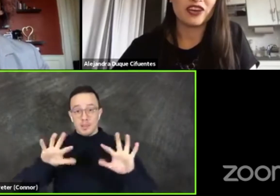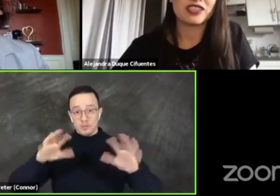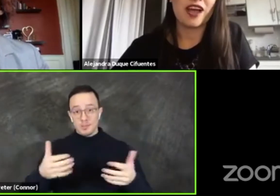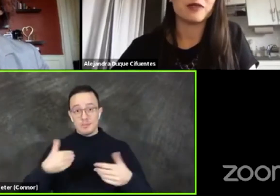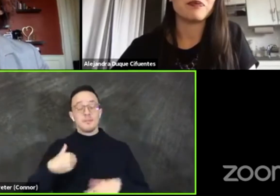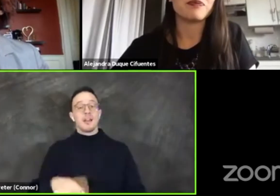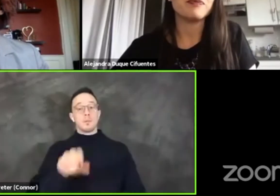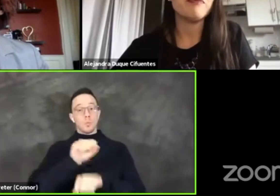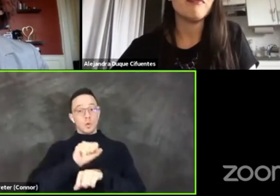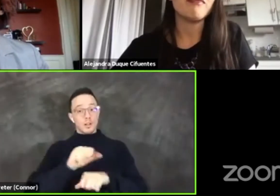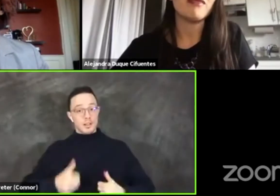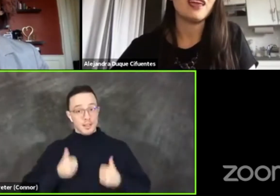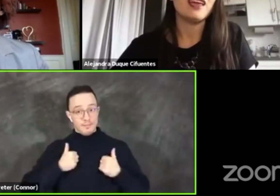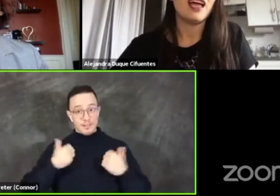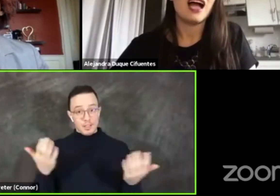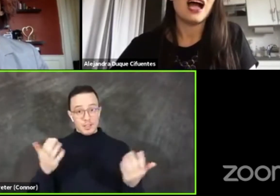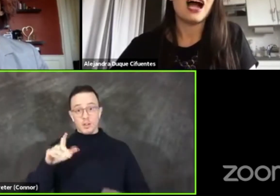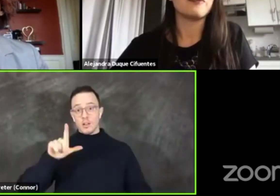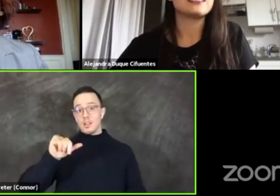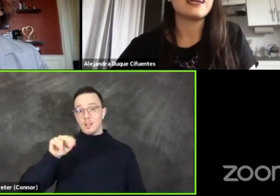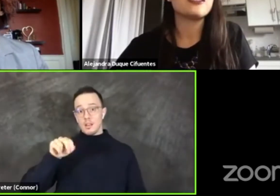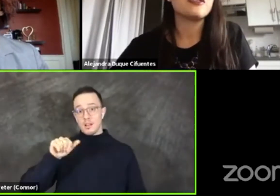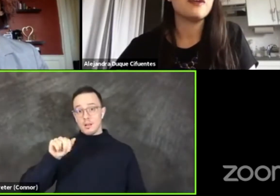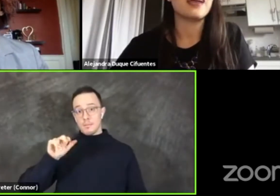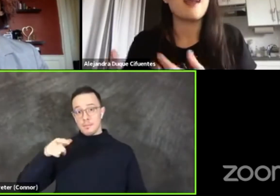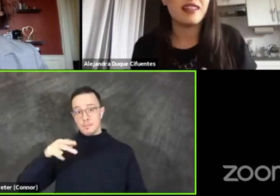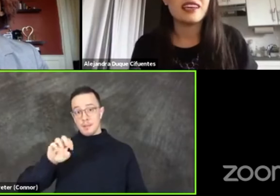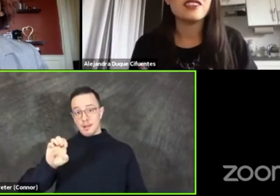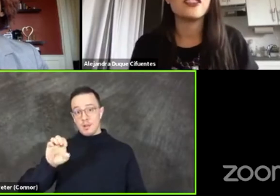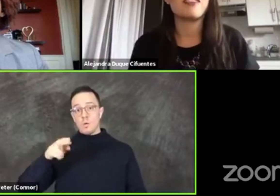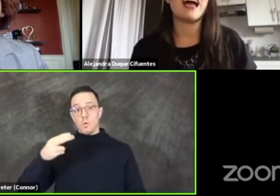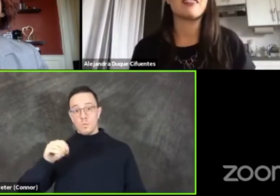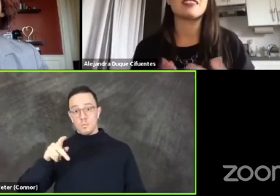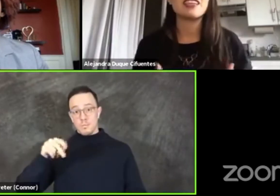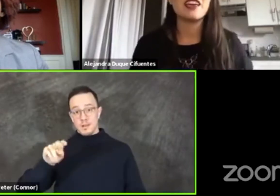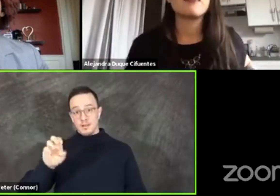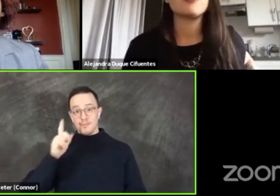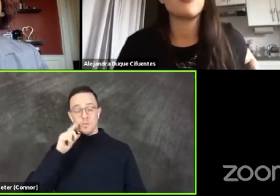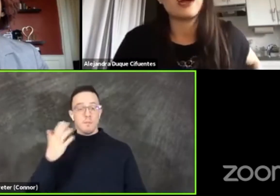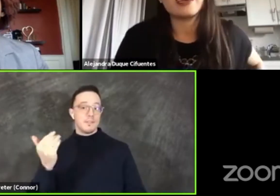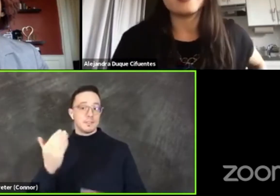I WOULD LIKE TO ACKNOWLEDGE THAT THE CITY OF NEW YORK IS ON